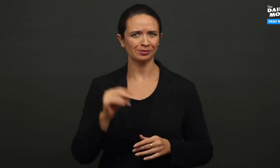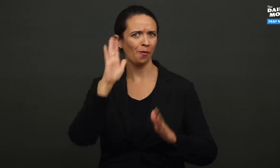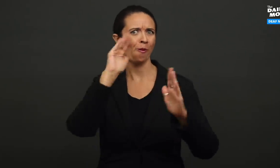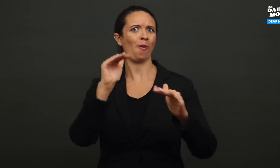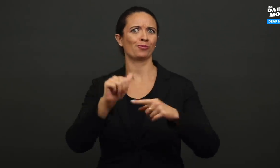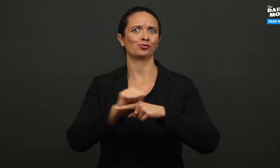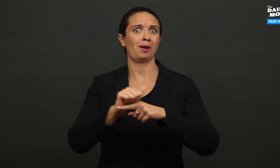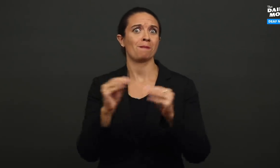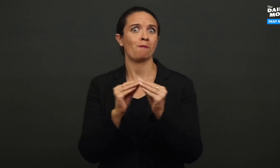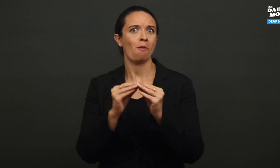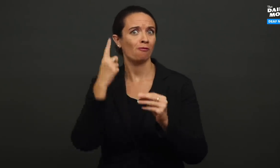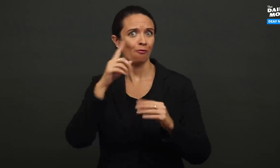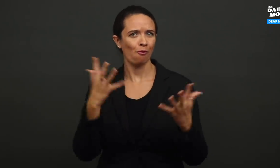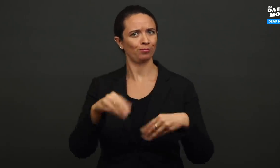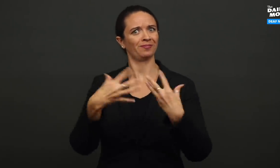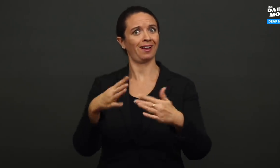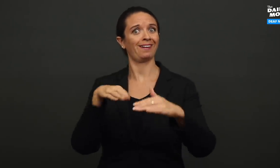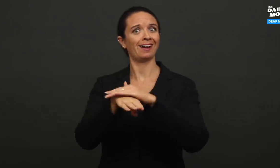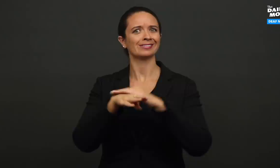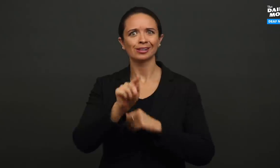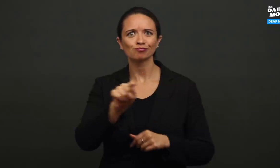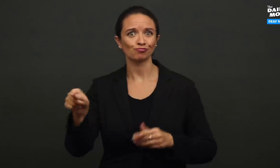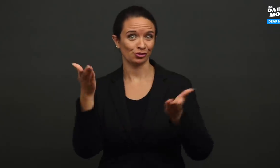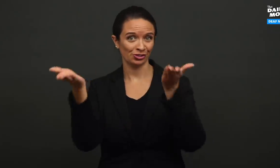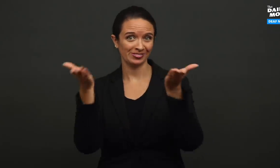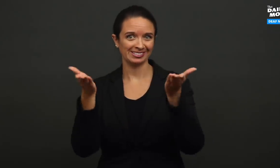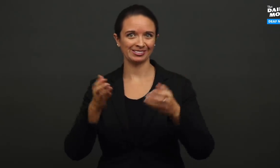hope to train more to provide access to services.